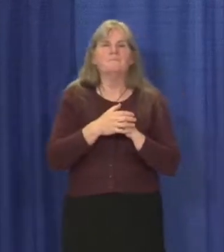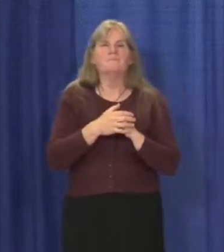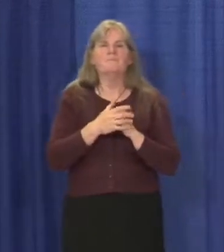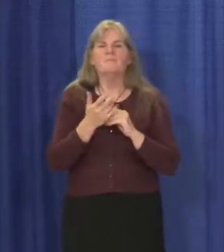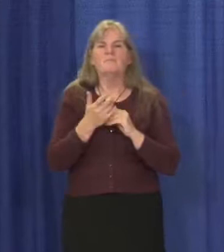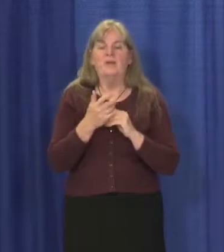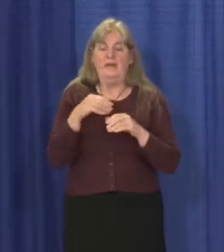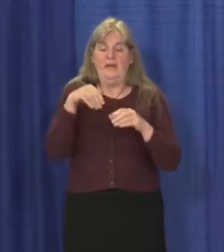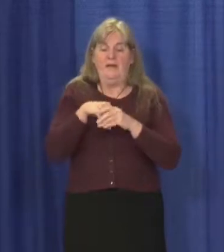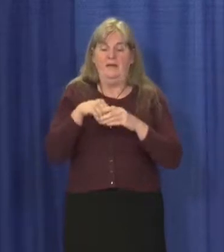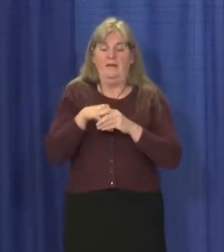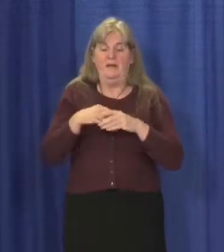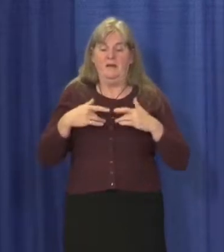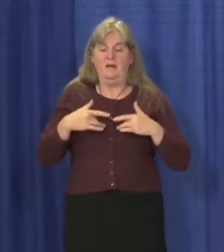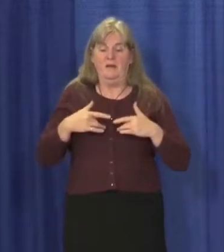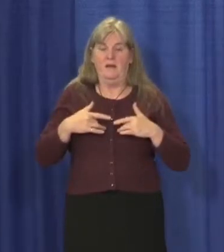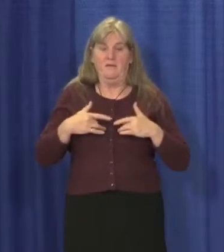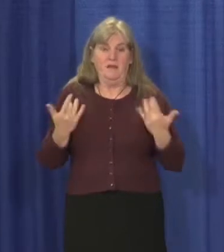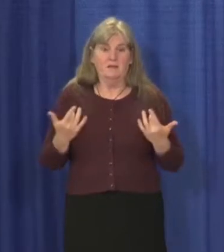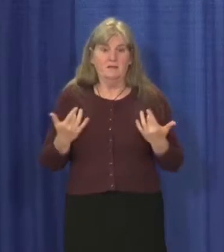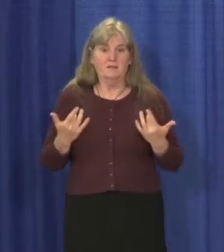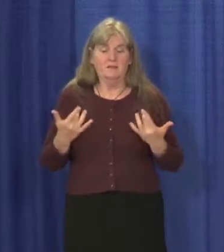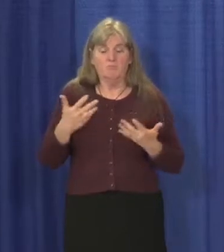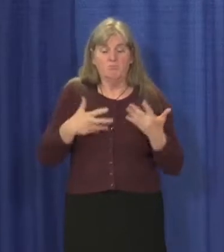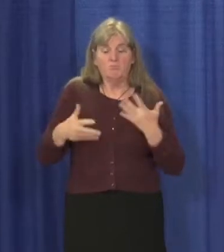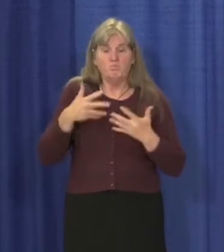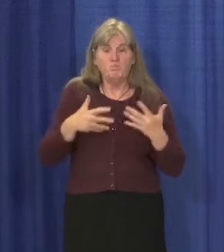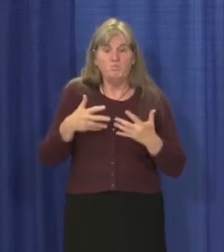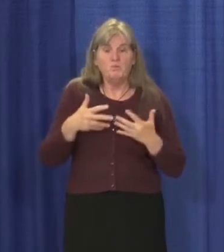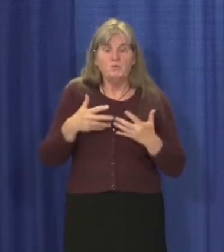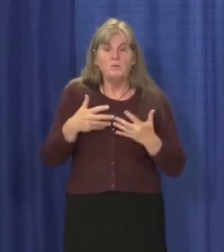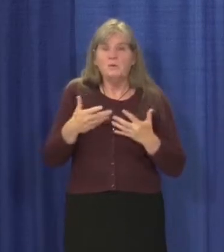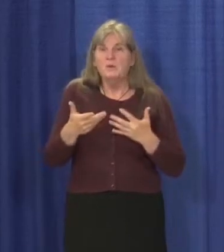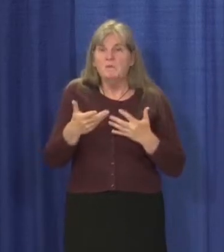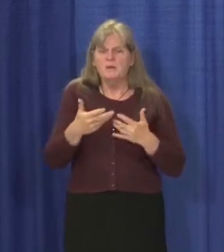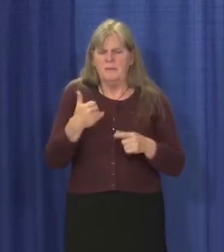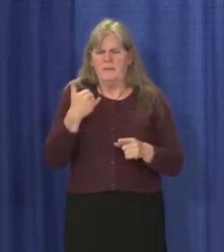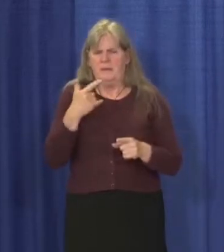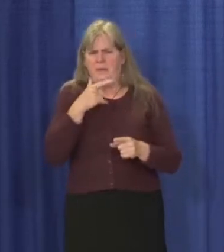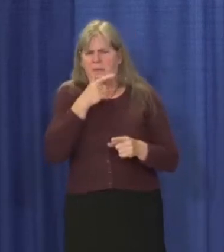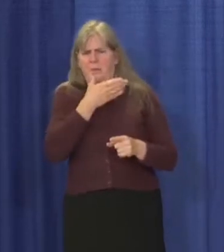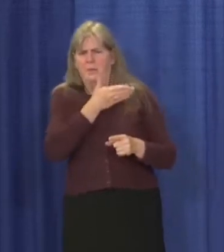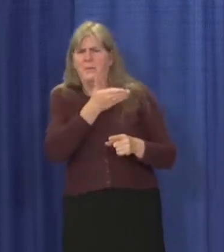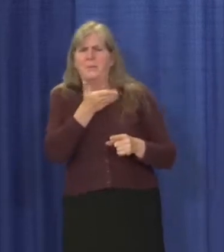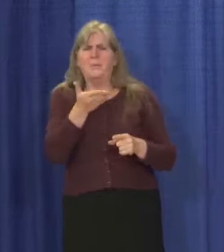touch of indoor gatherings where you maybe unfamiliar with the